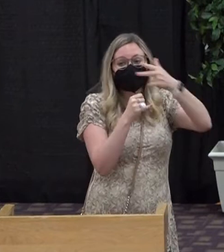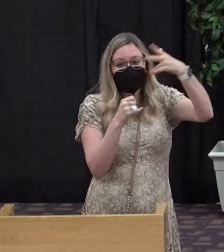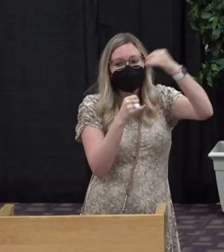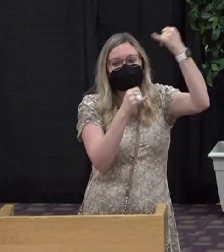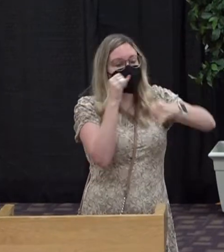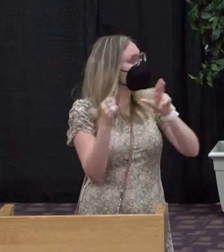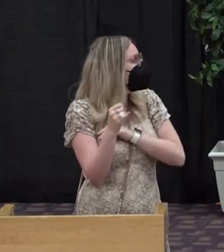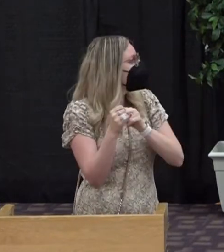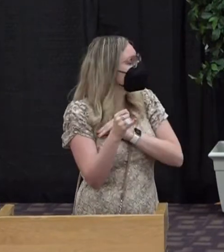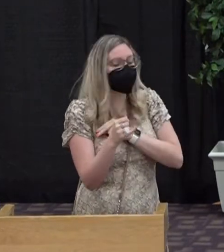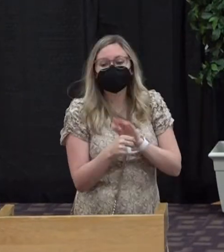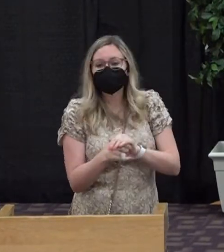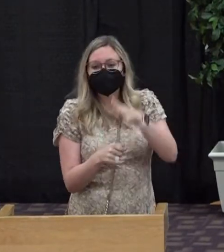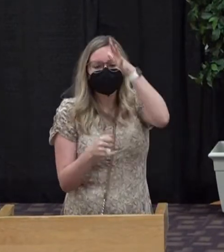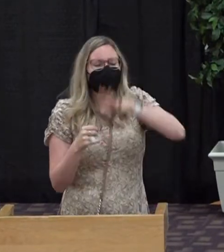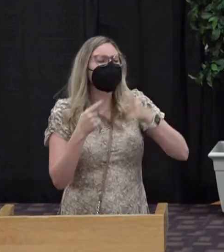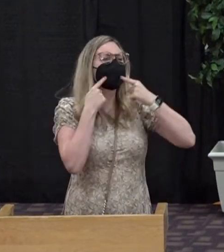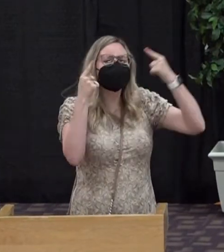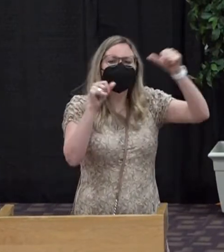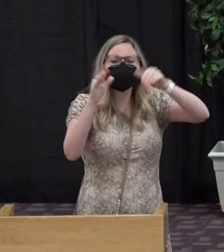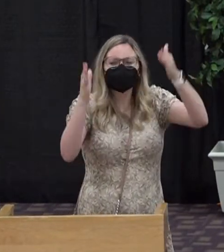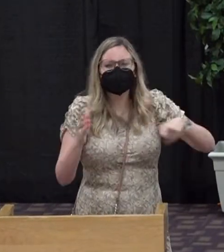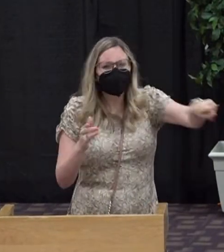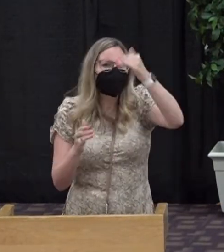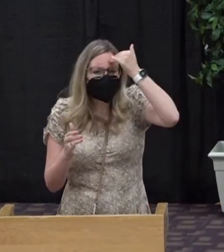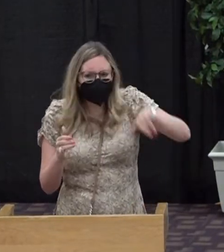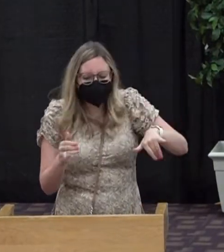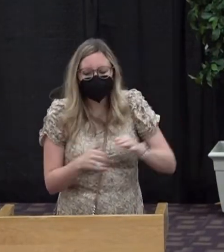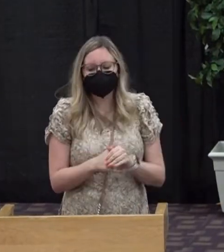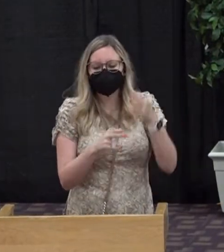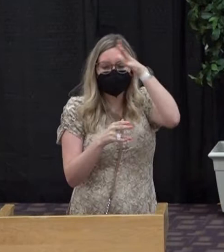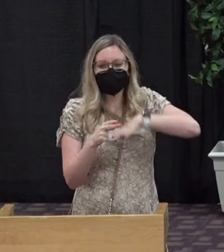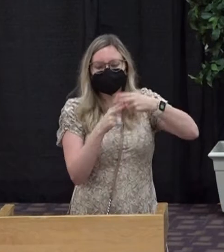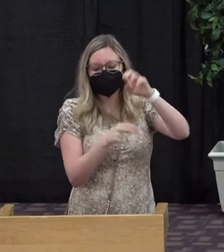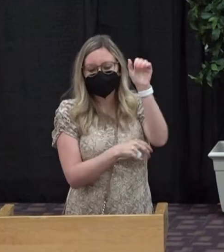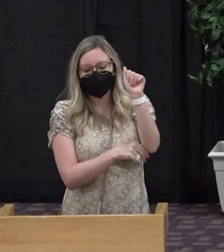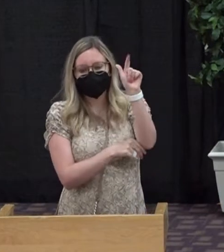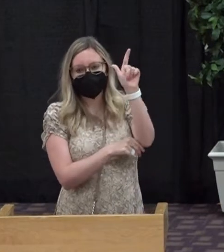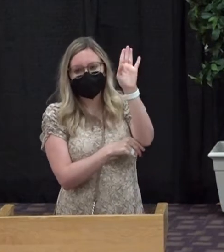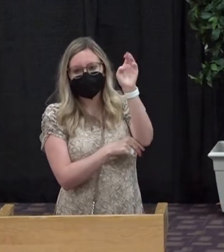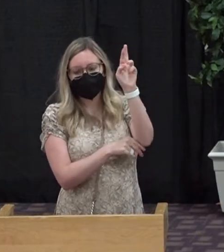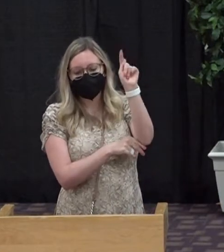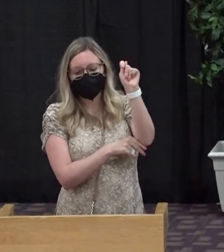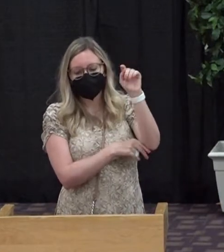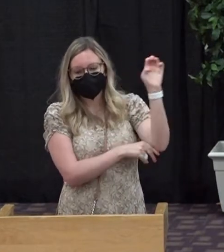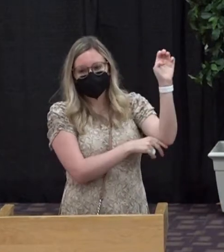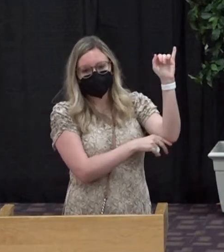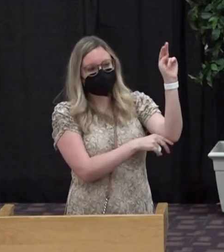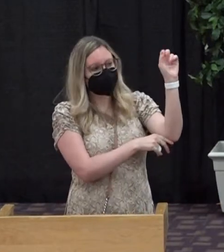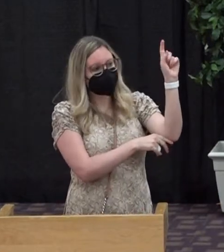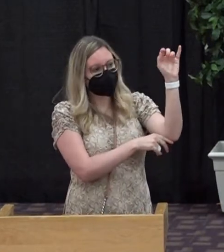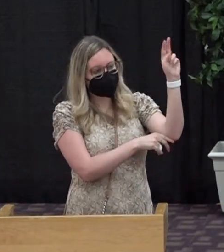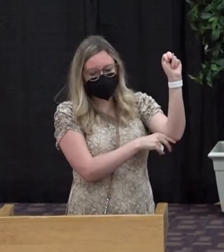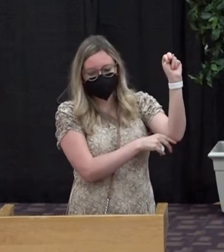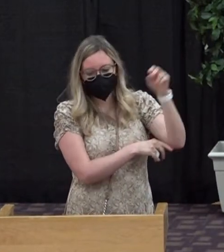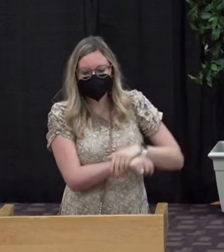And the third and last award is a famous scientist who you are all aware of, Albert Einstein.